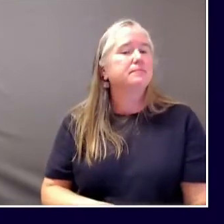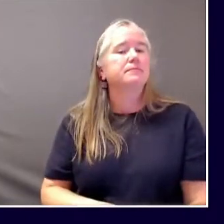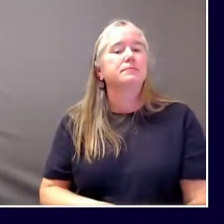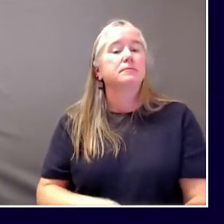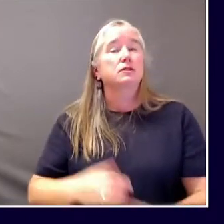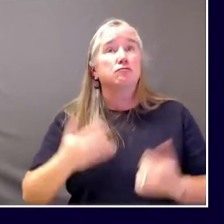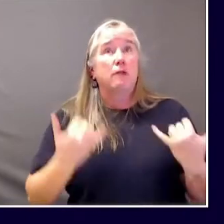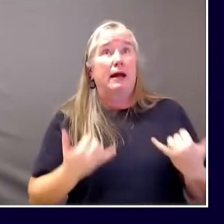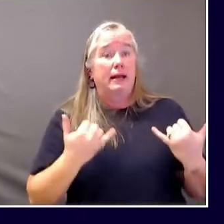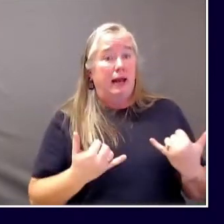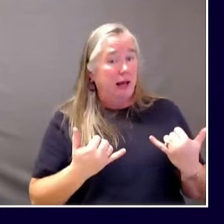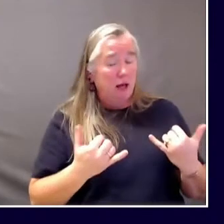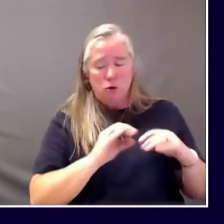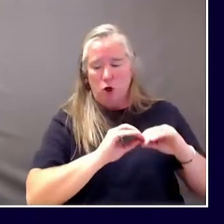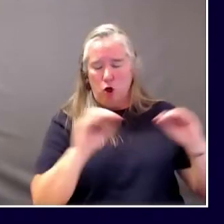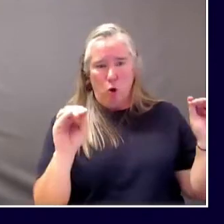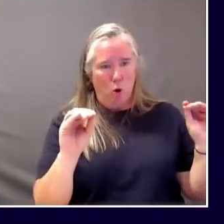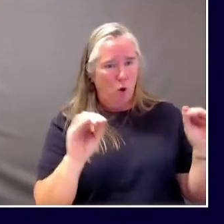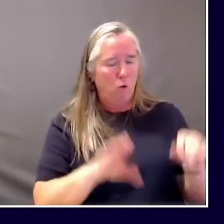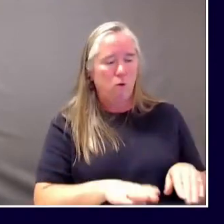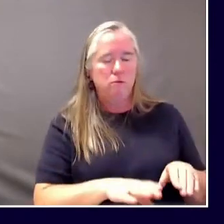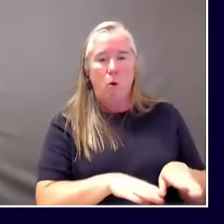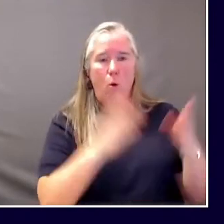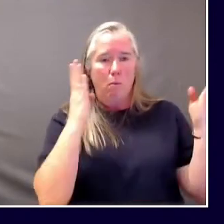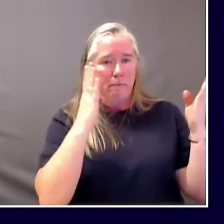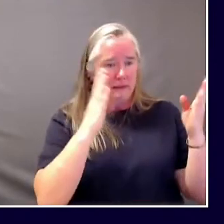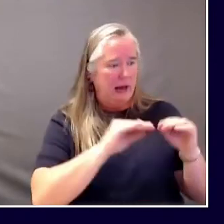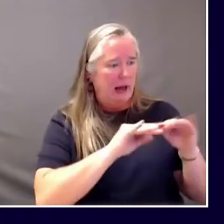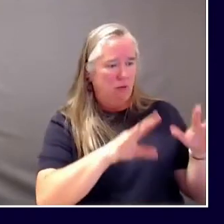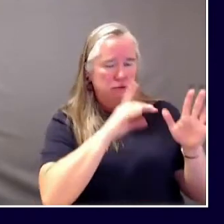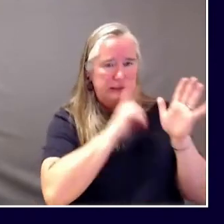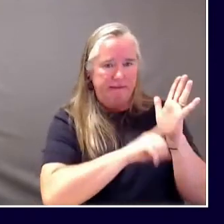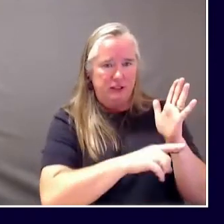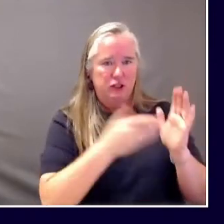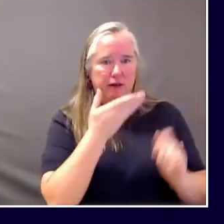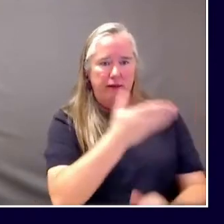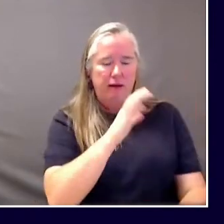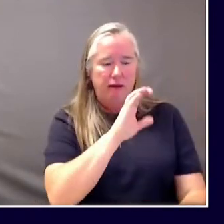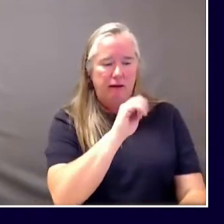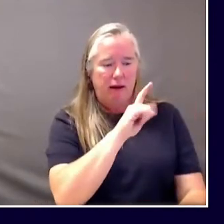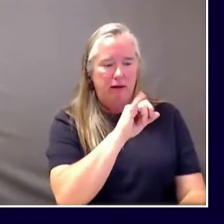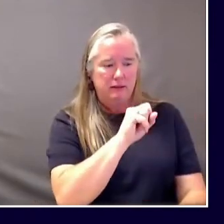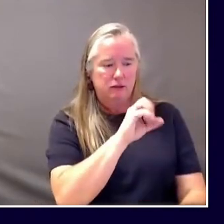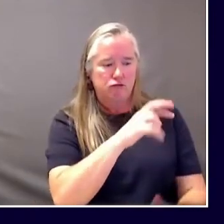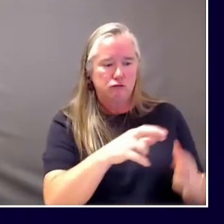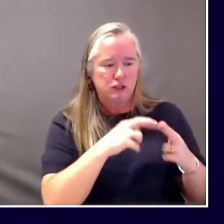outbreak investigation at Callas